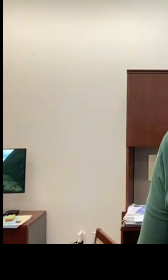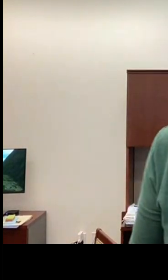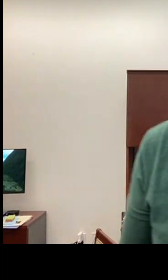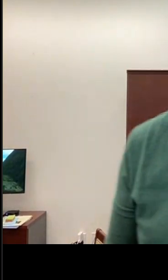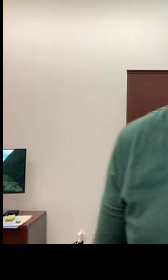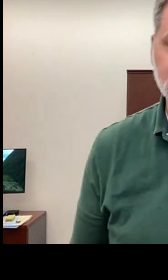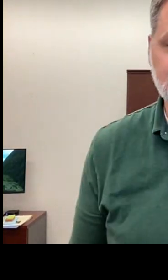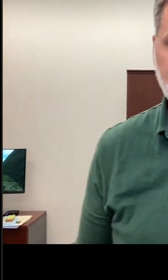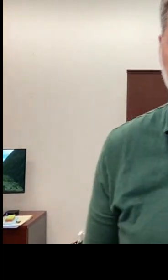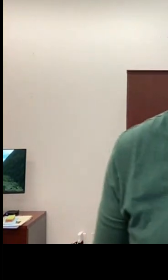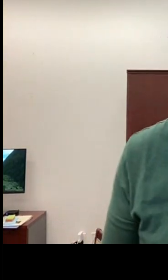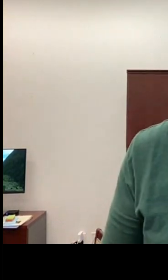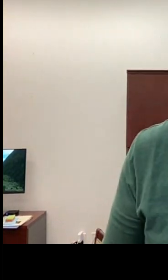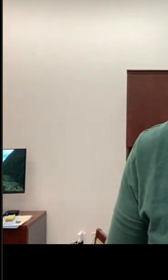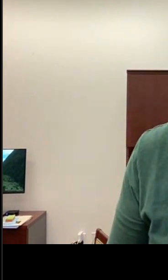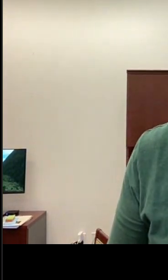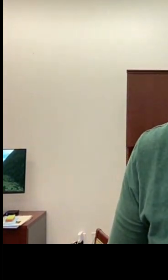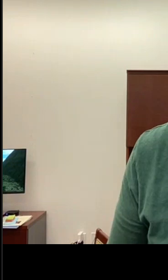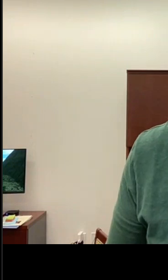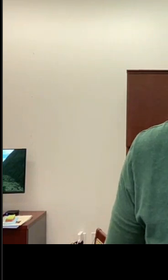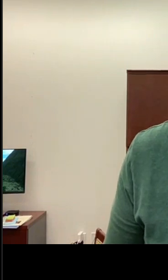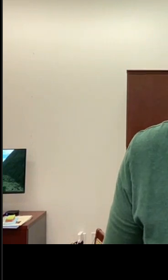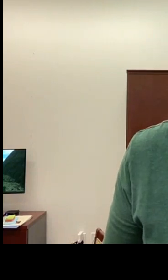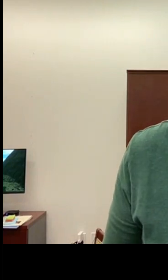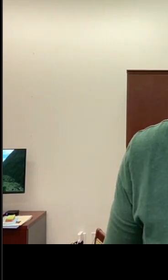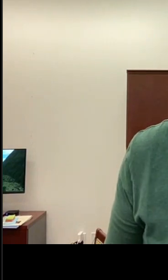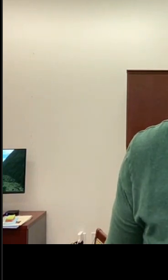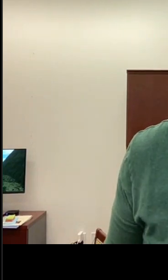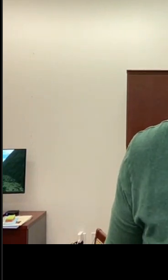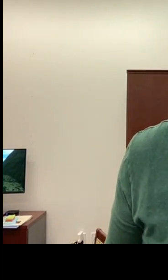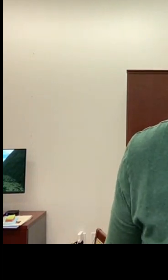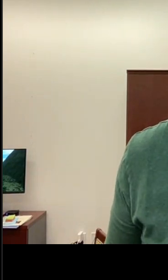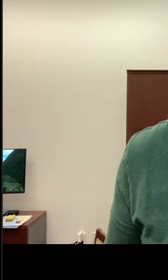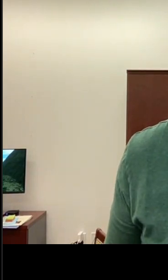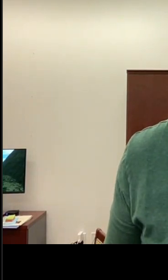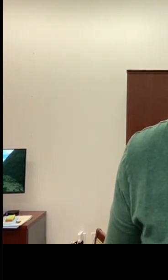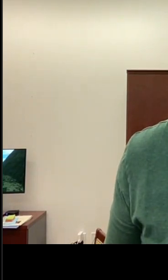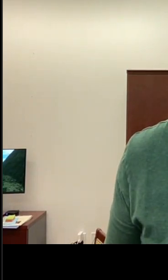We look at all of the survey responses and use those to shape future webinars